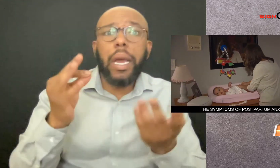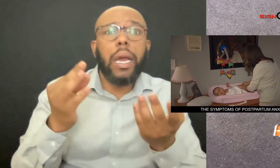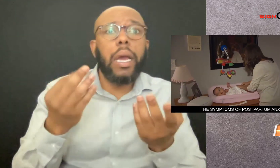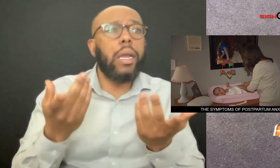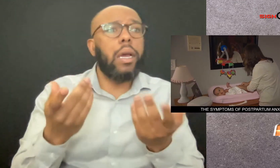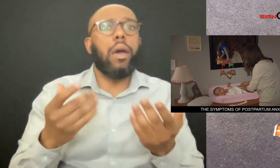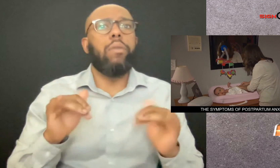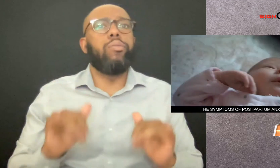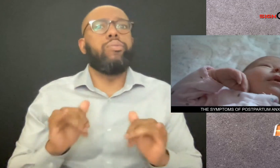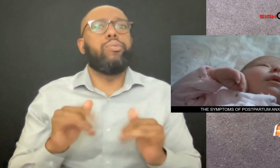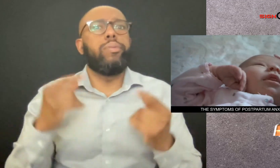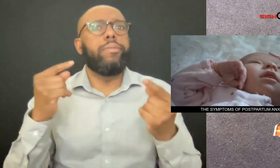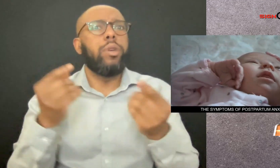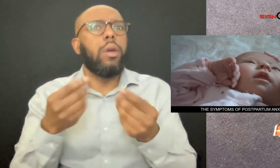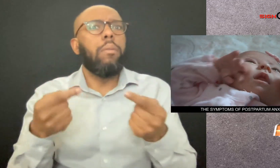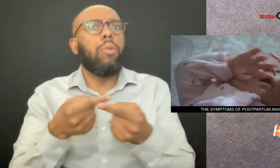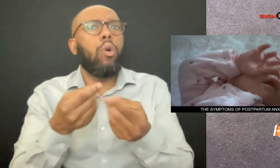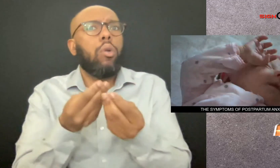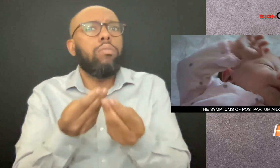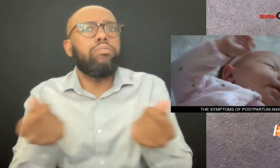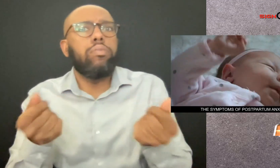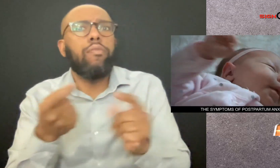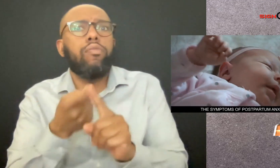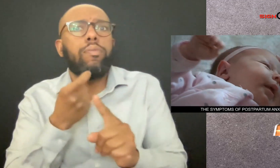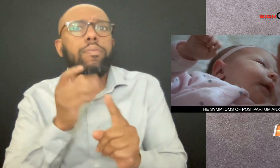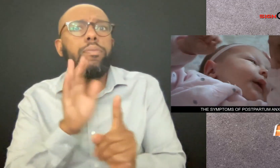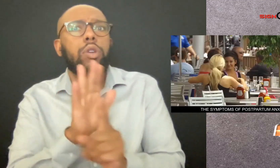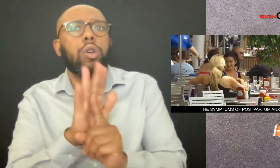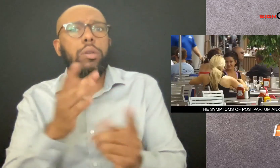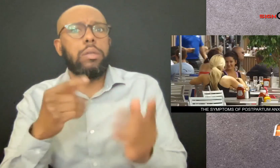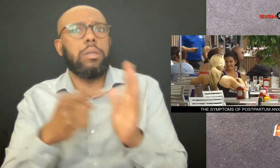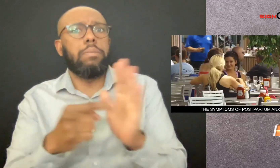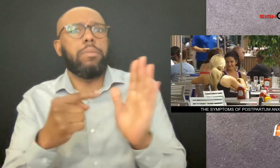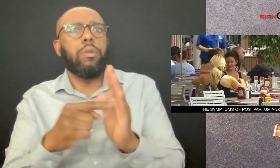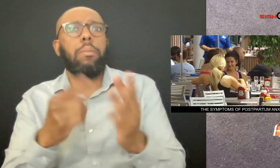Sometimes people can find relief from their symptoms by talking to someone they Trust